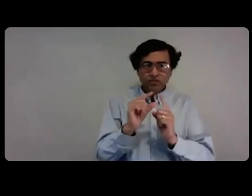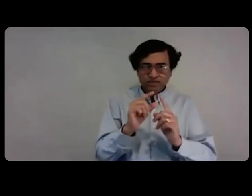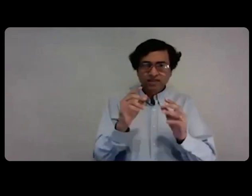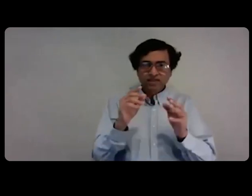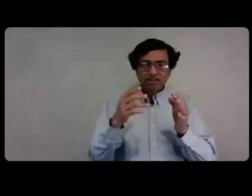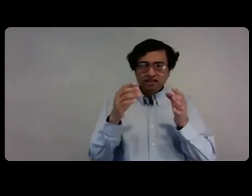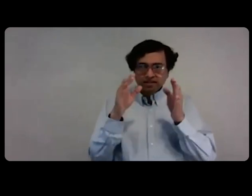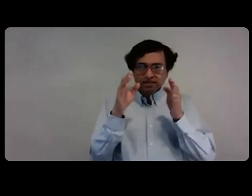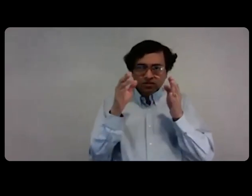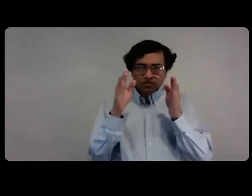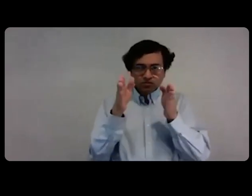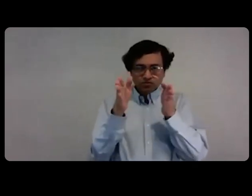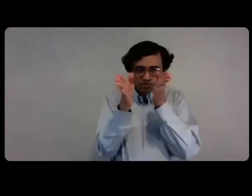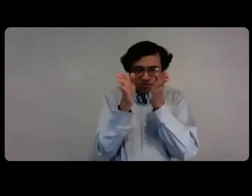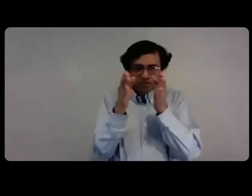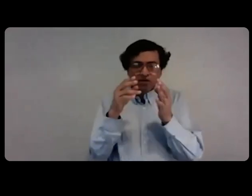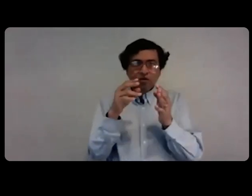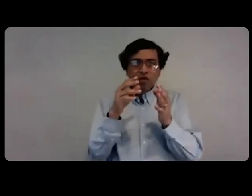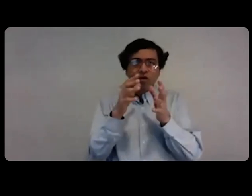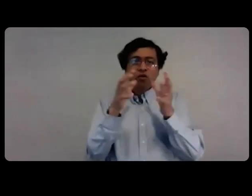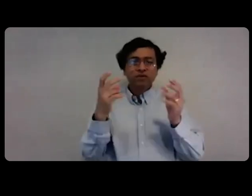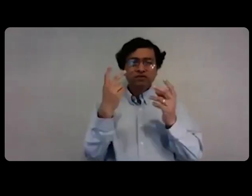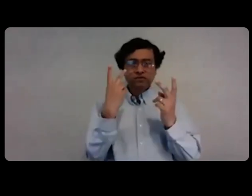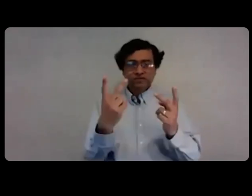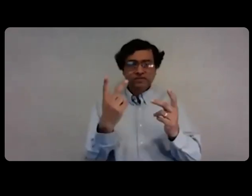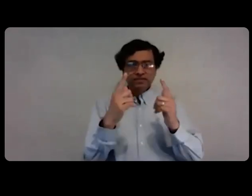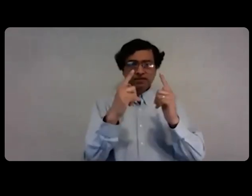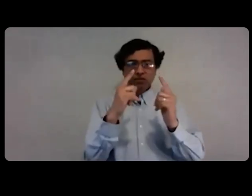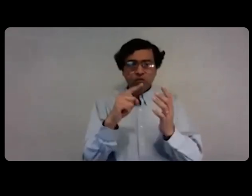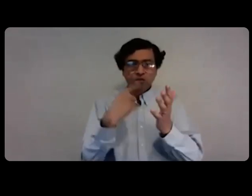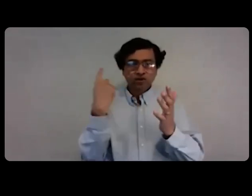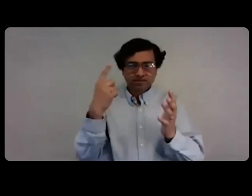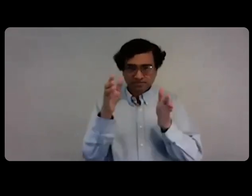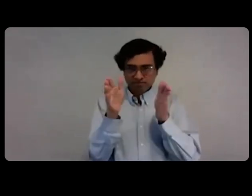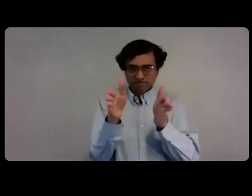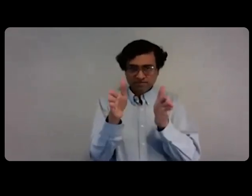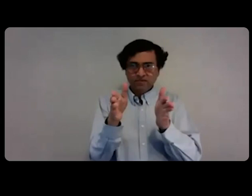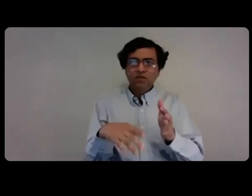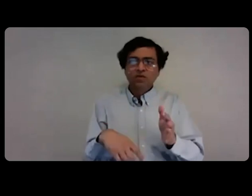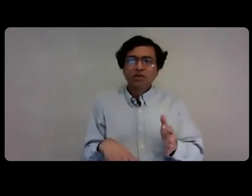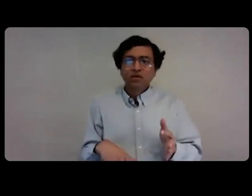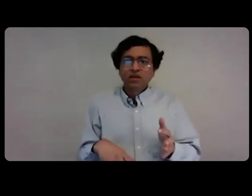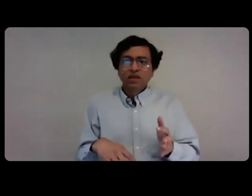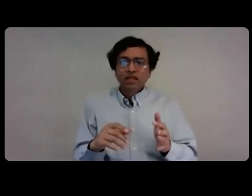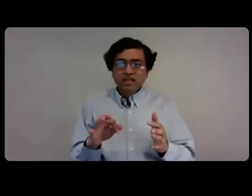you, behind you, in front of you, on either side, of course the eye do not work in the same way.